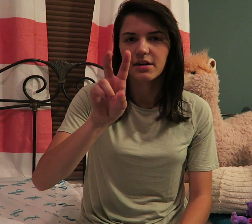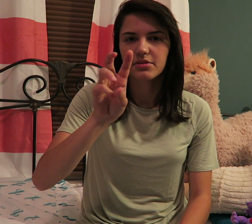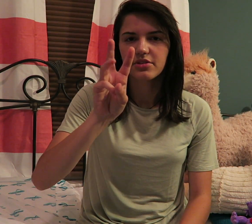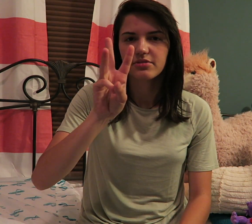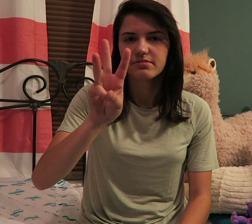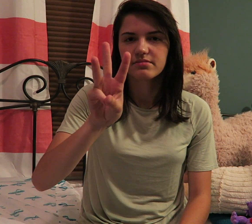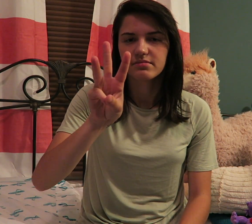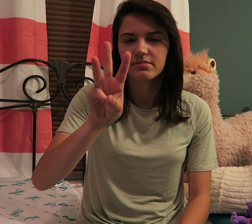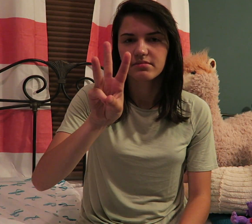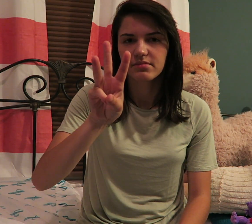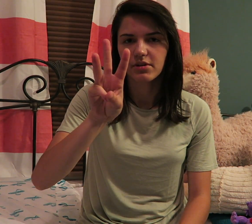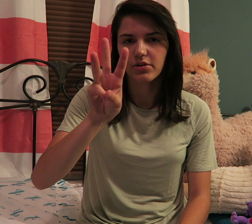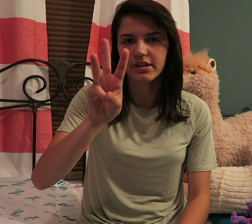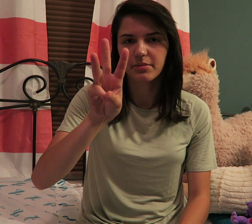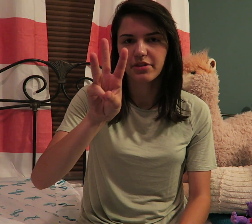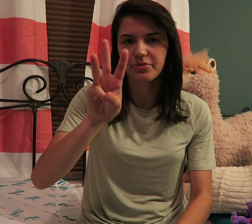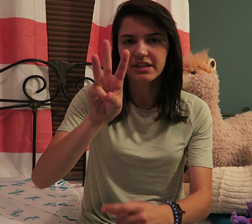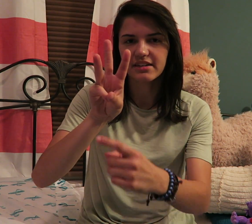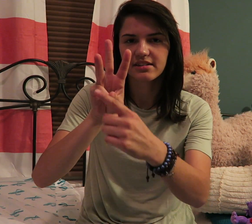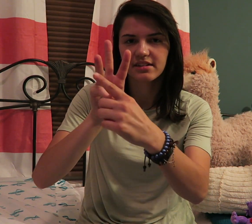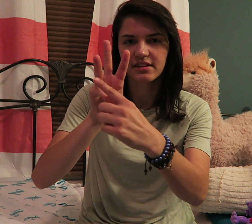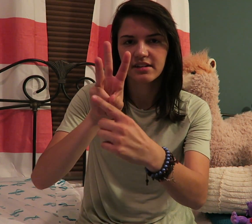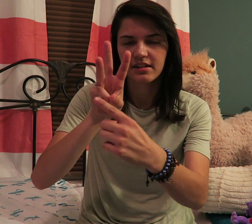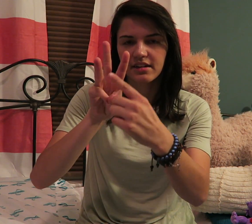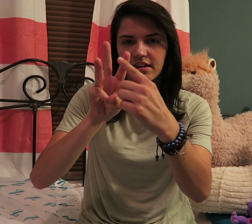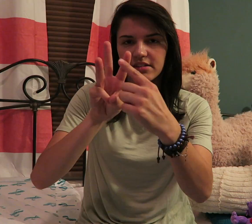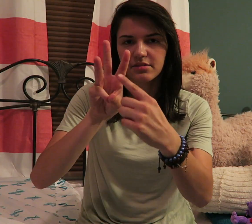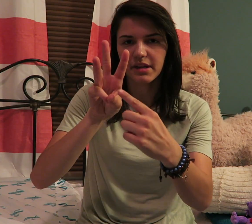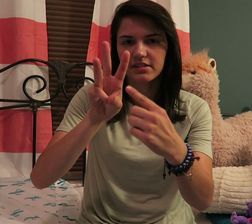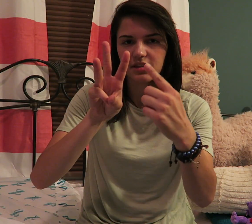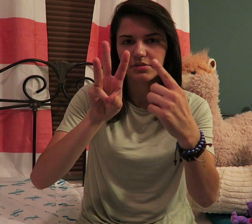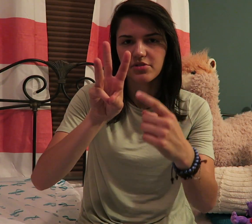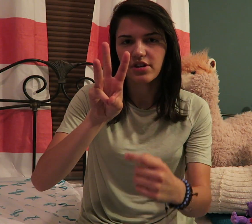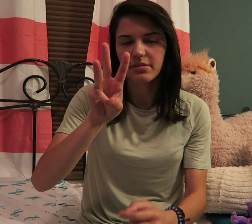W - holding up a three to make a W shape